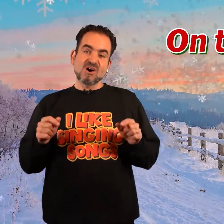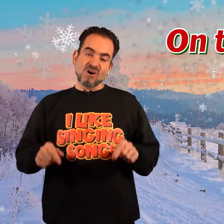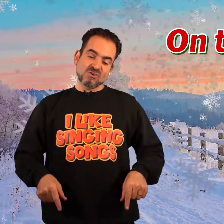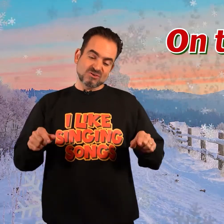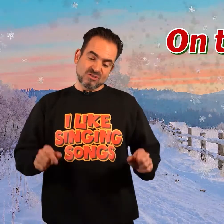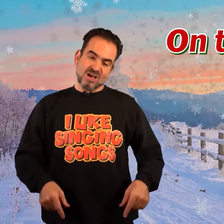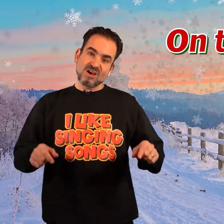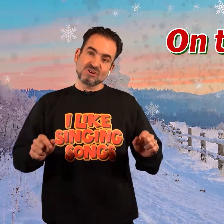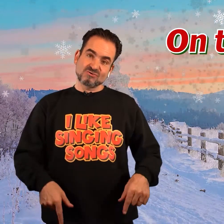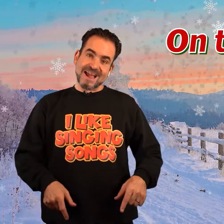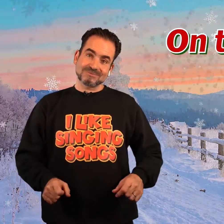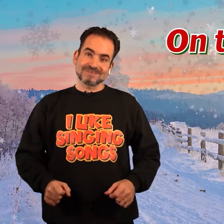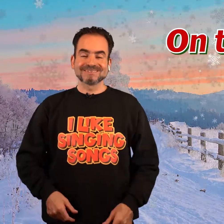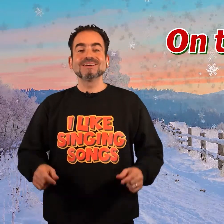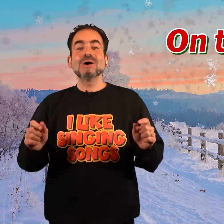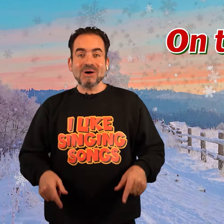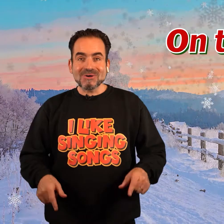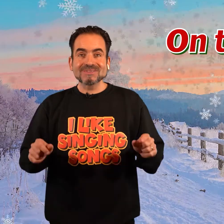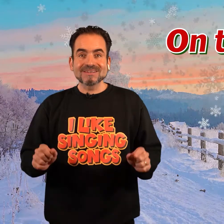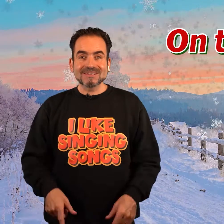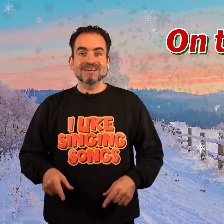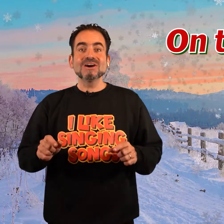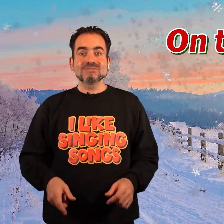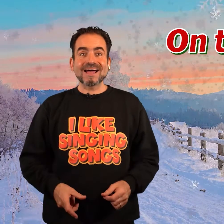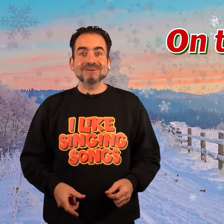On the ground